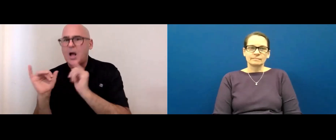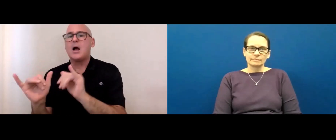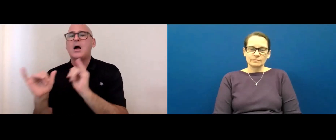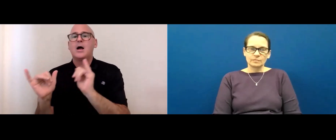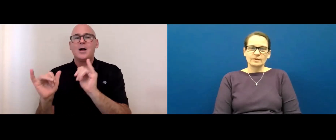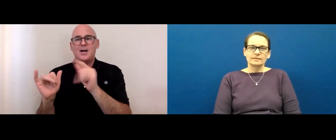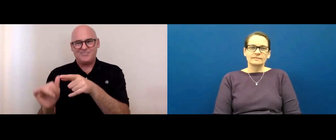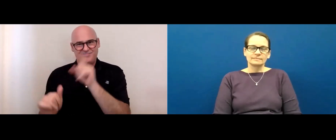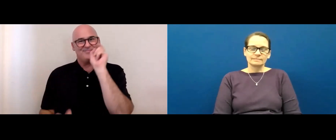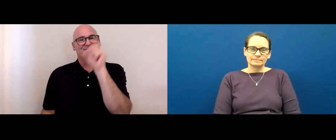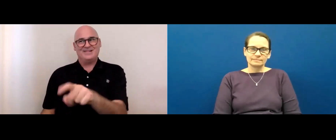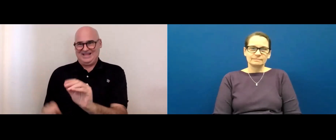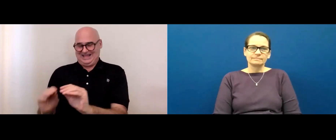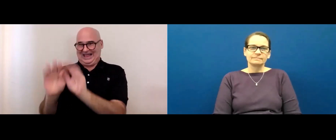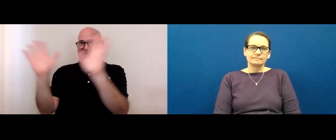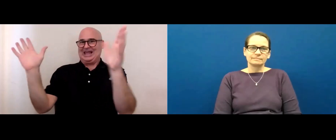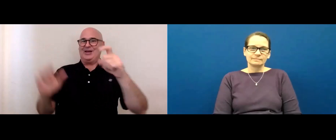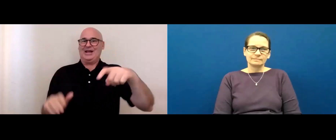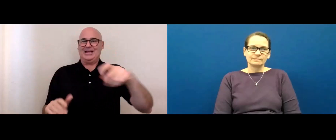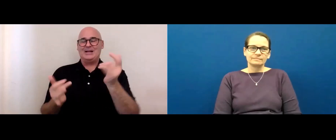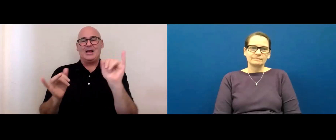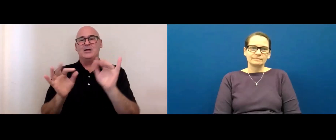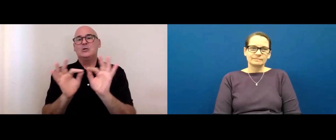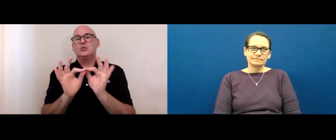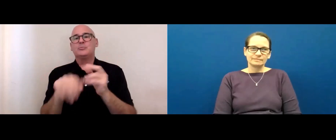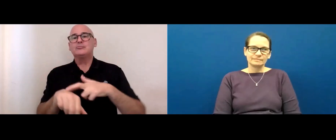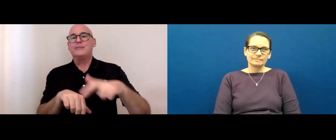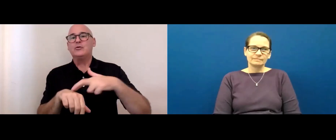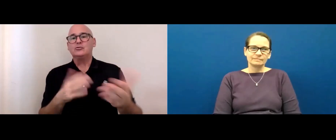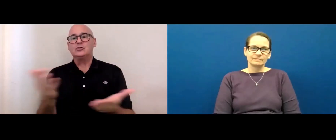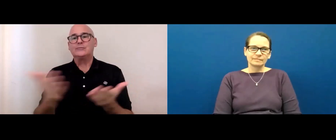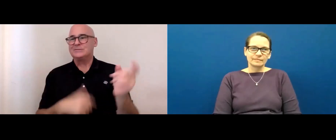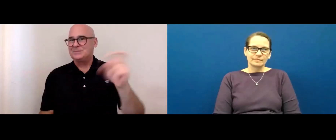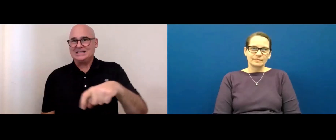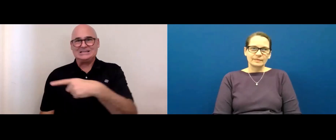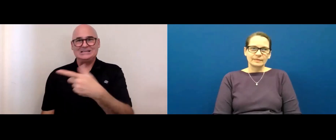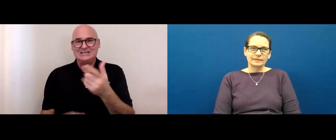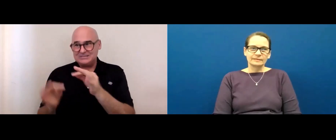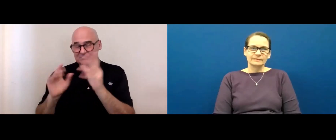put them down they needed to pay attention and listen to the needs they're like we need